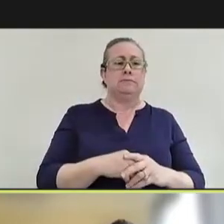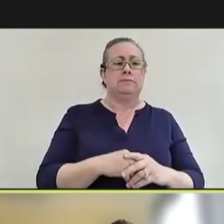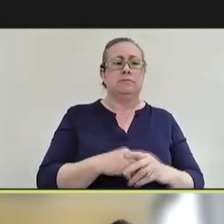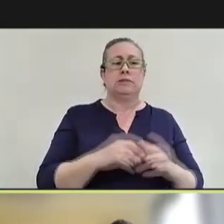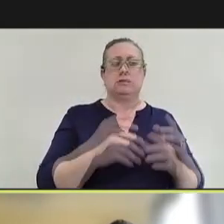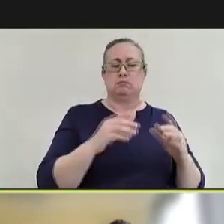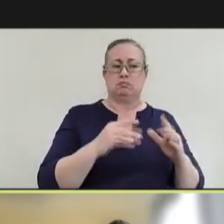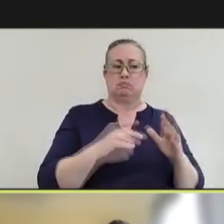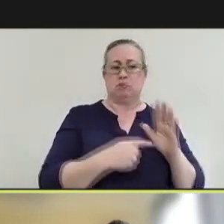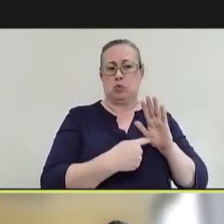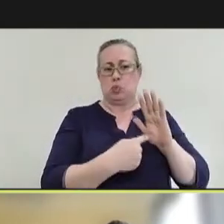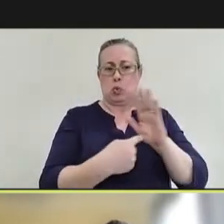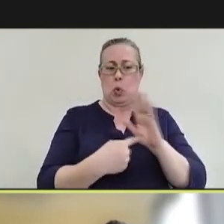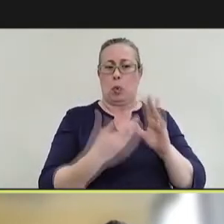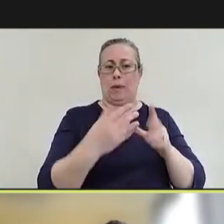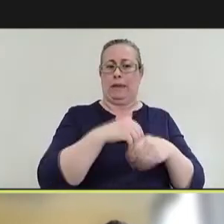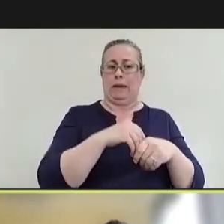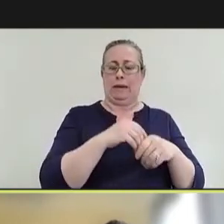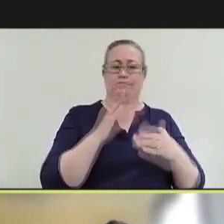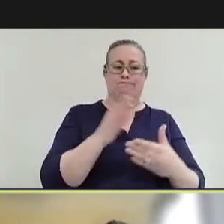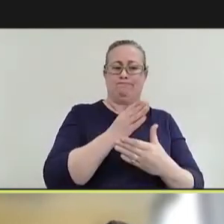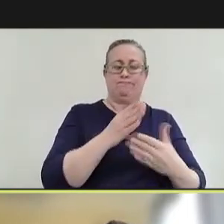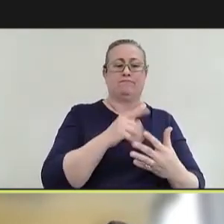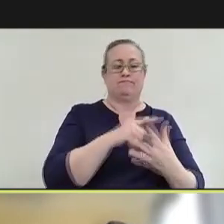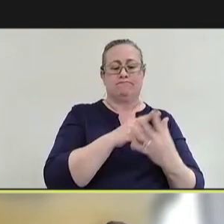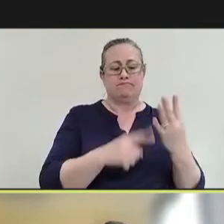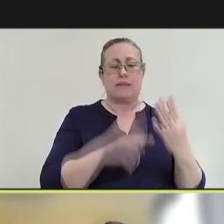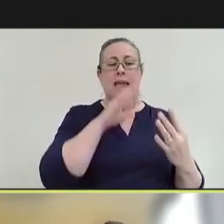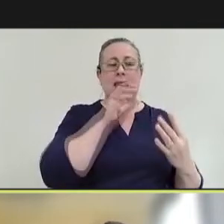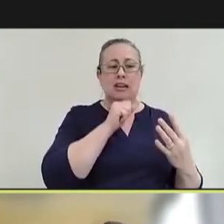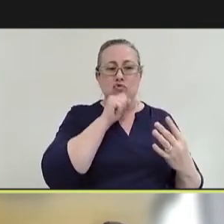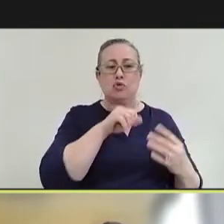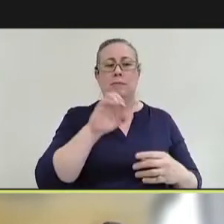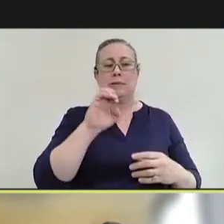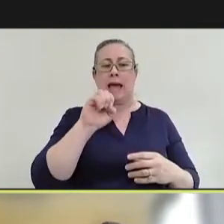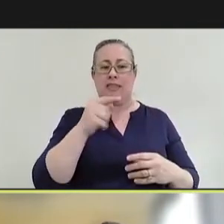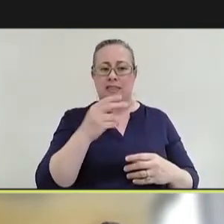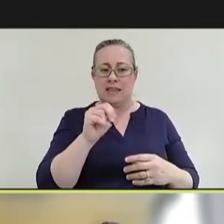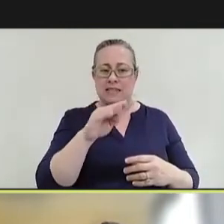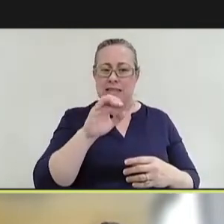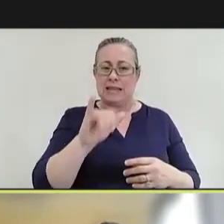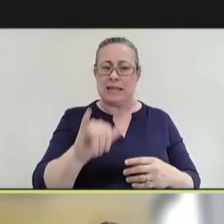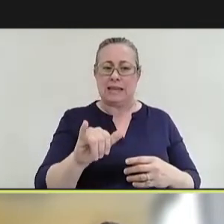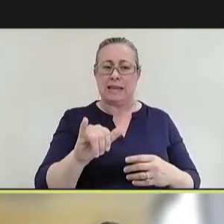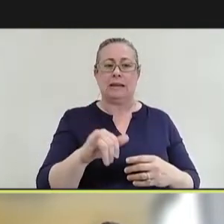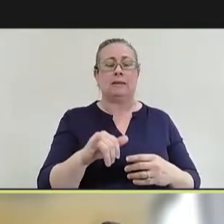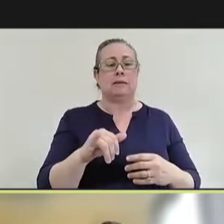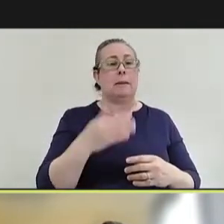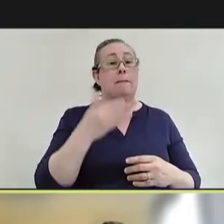across the different race ethnicity groups. What you see here is that it's much better among Asians